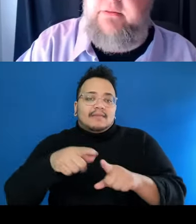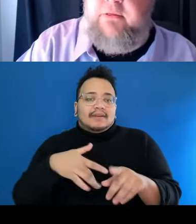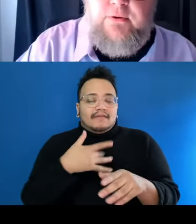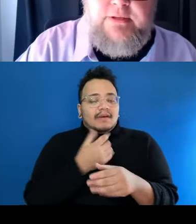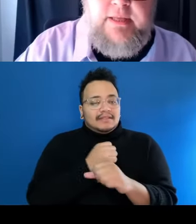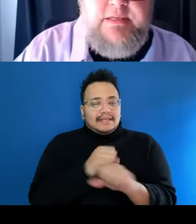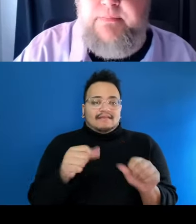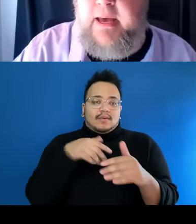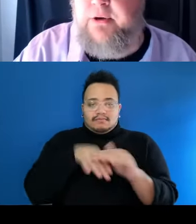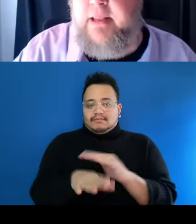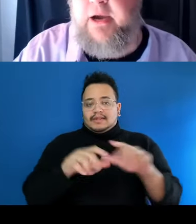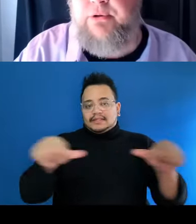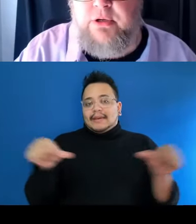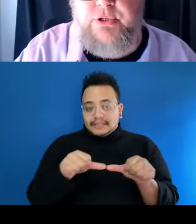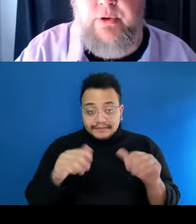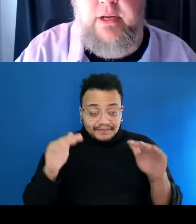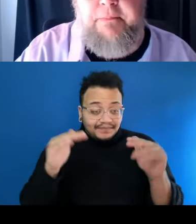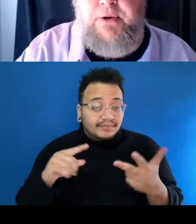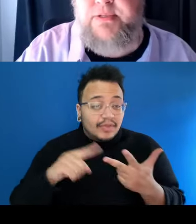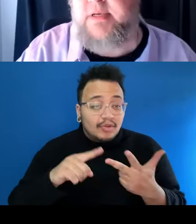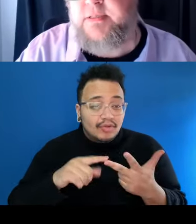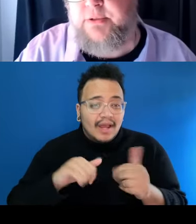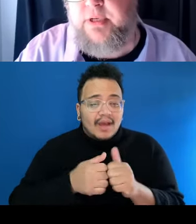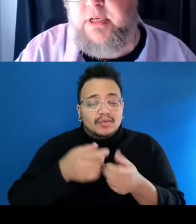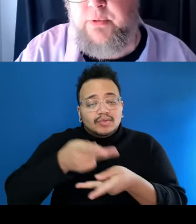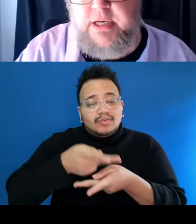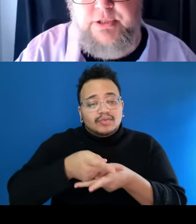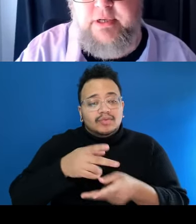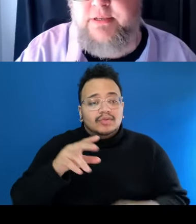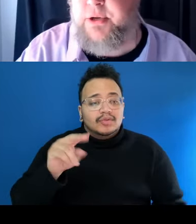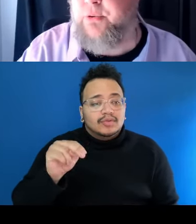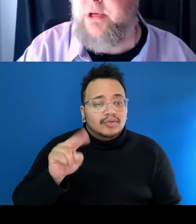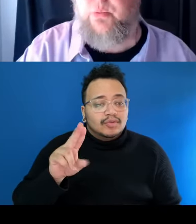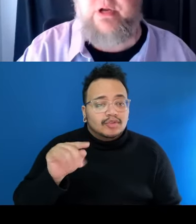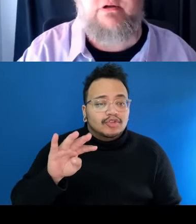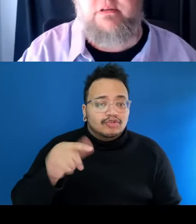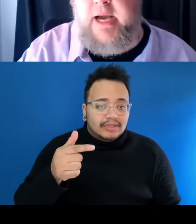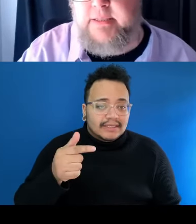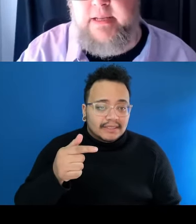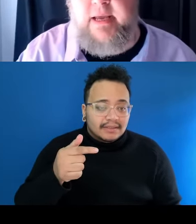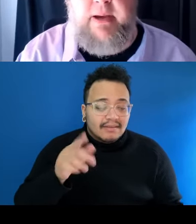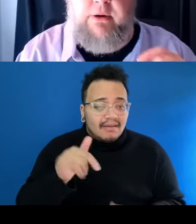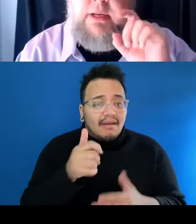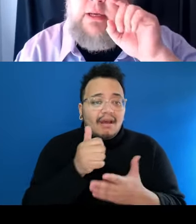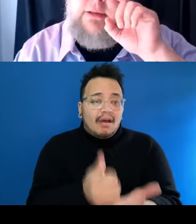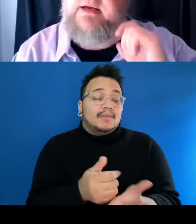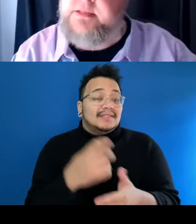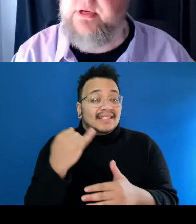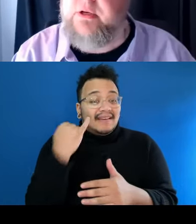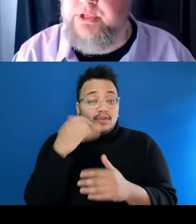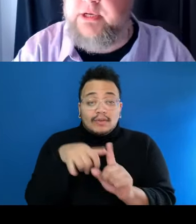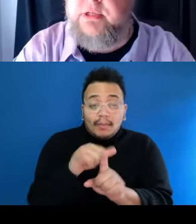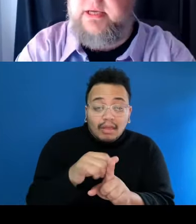And the third thing is about how nurturing, opposes hostility and rejection. So, we heard a lot today about the hostility and rejection